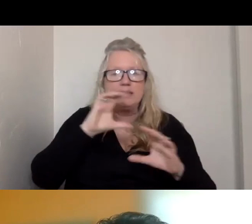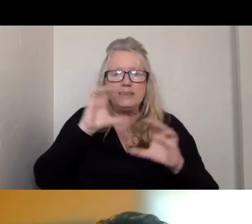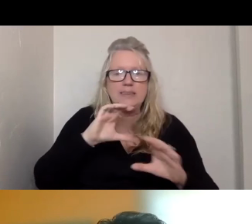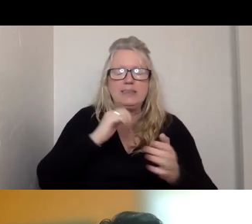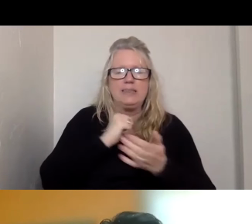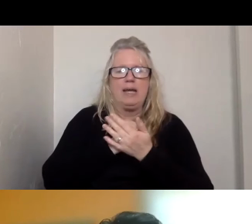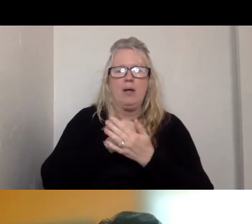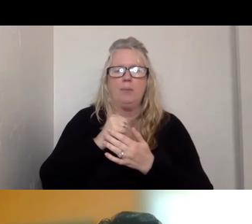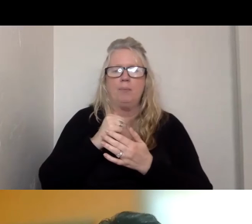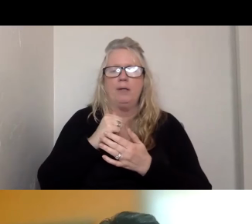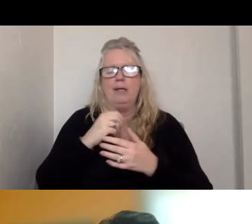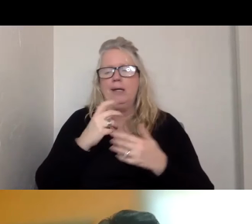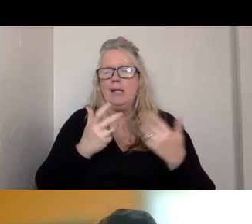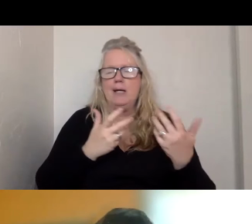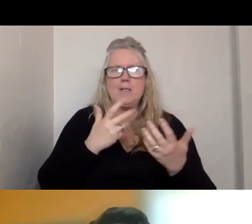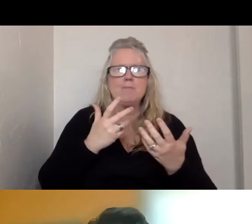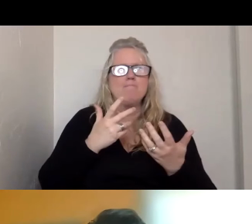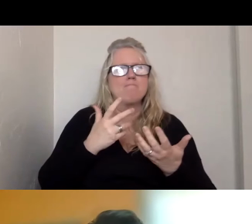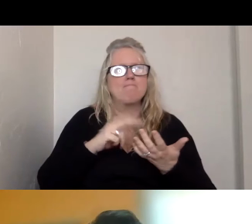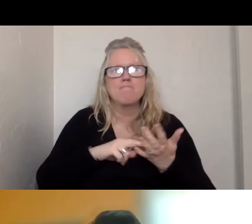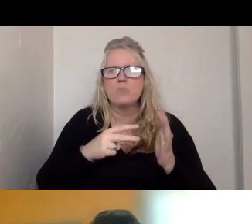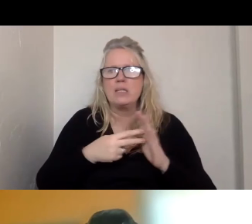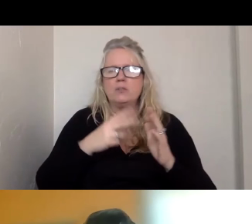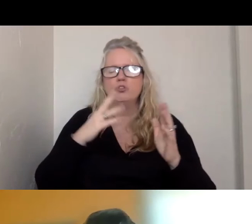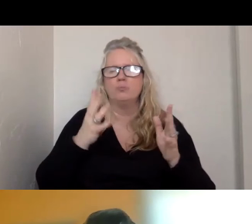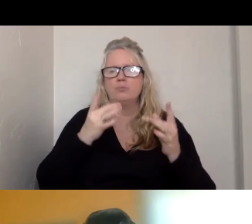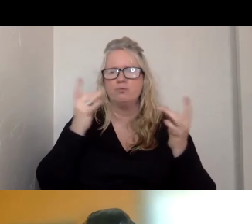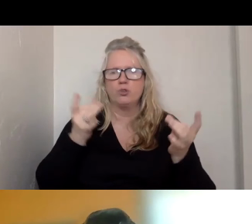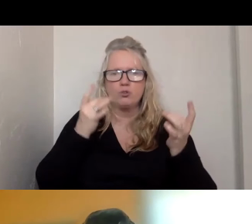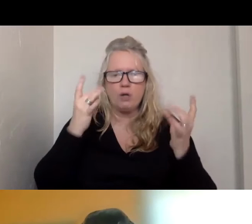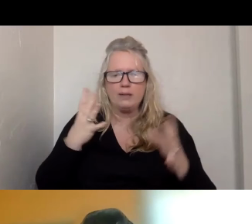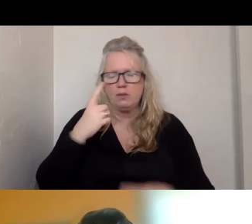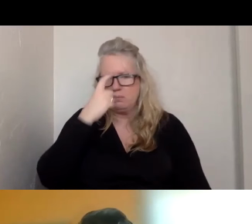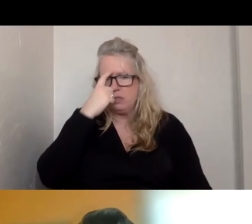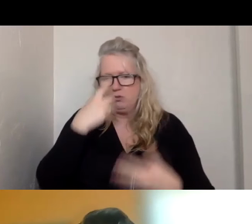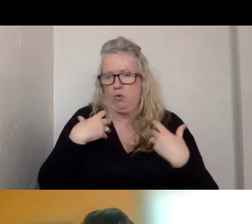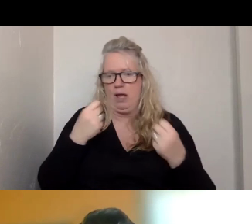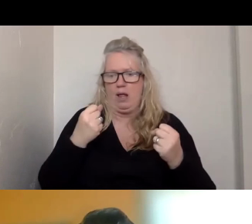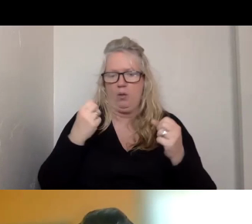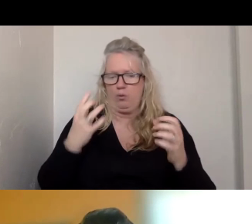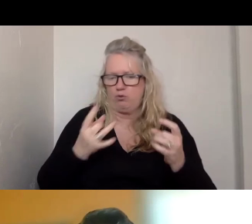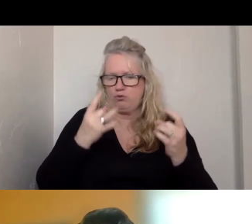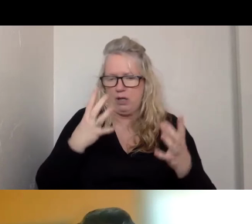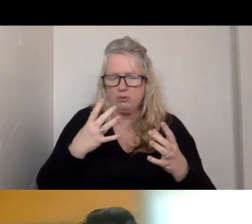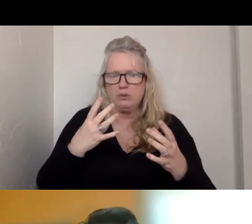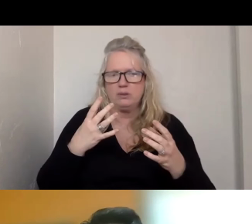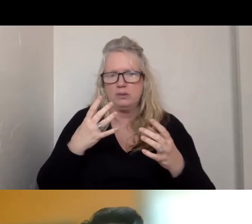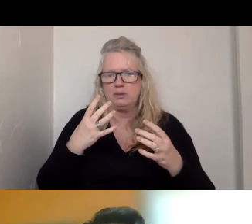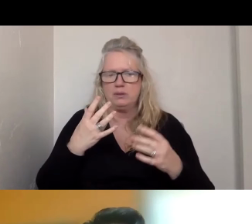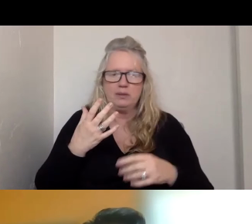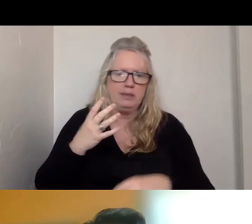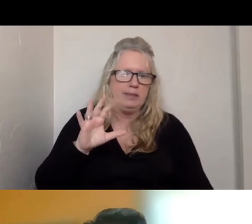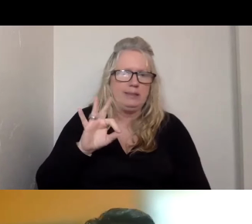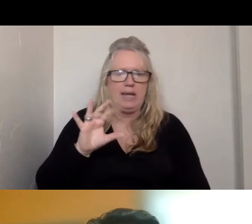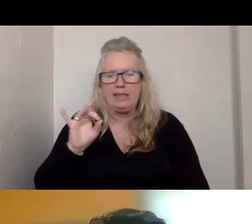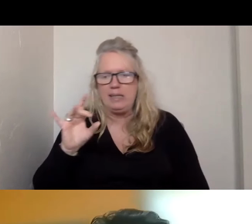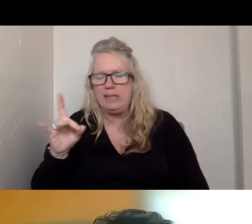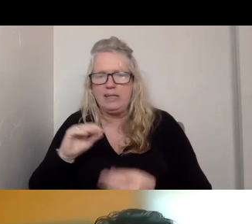IN TERMS OF MENTAL HEALTH CRISIS HOT LINE OR A 988 NUMBER, DO WE FEEL